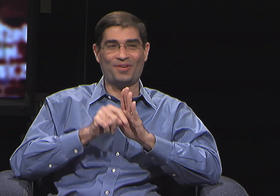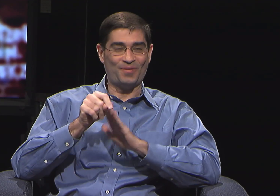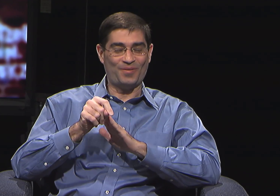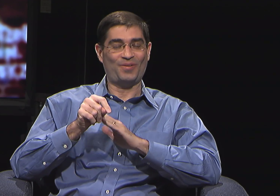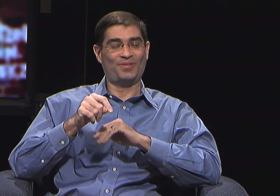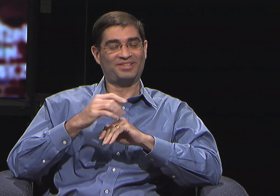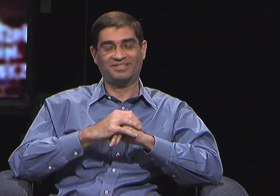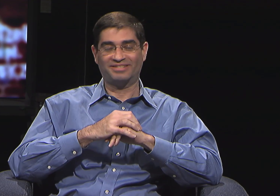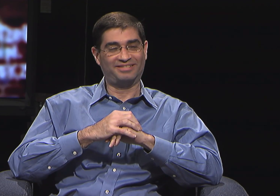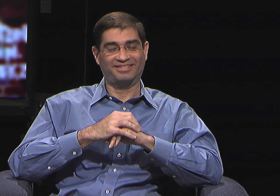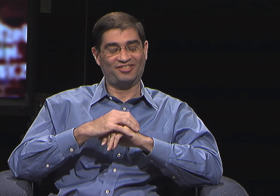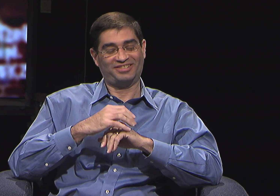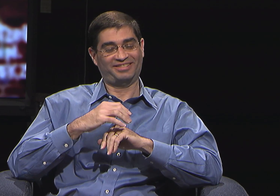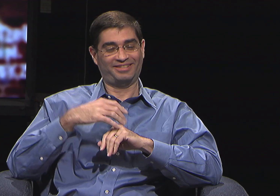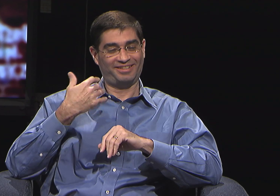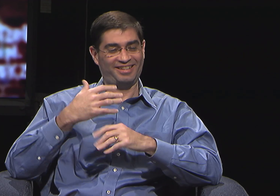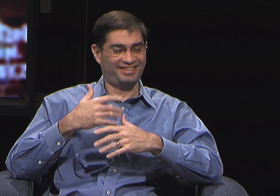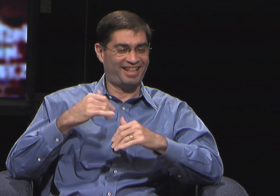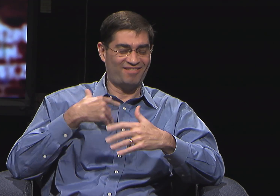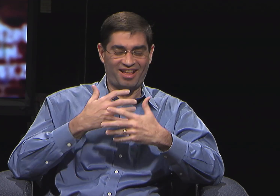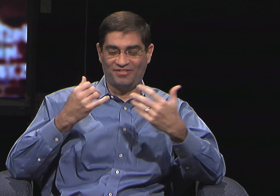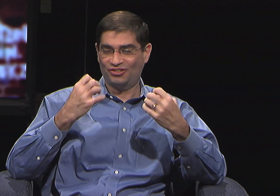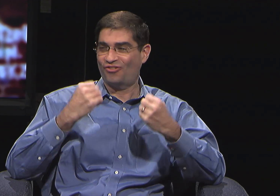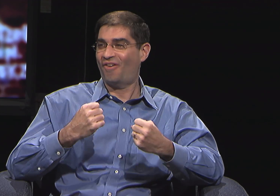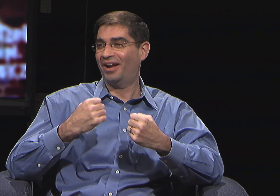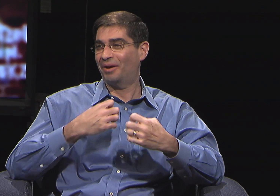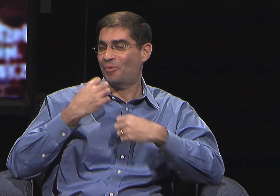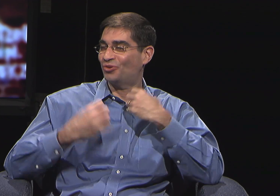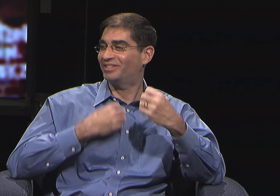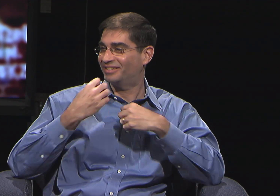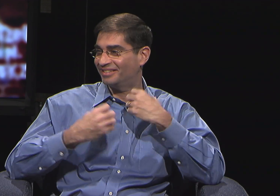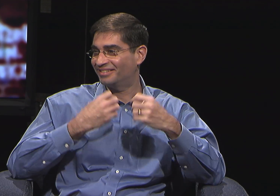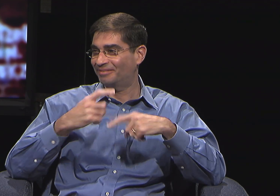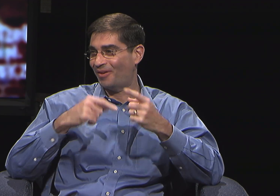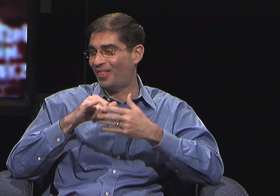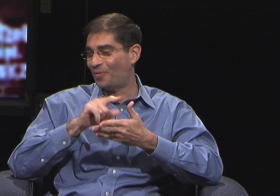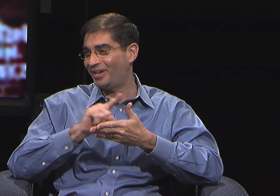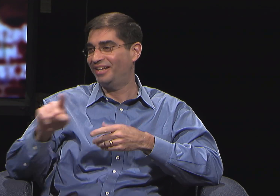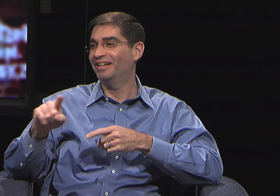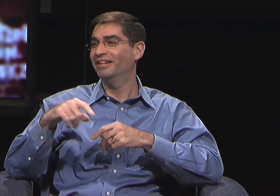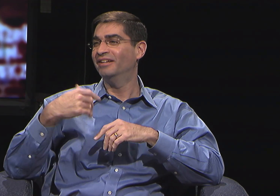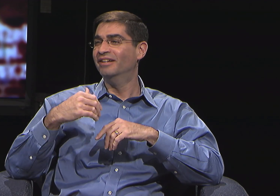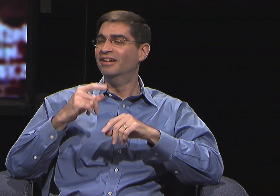I have so many strong emotions about that week.